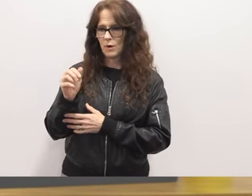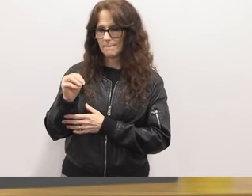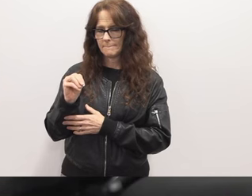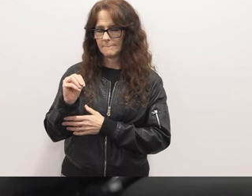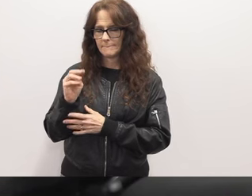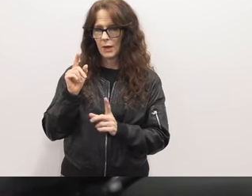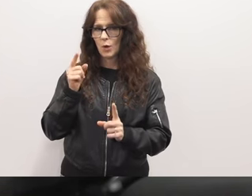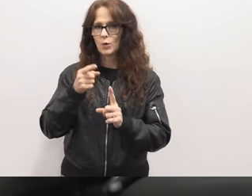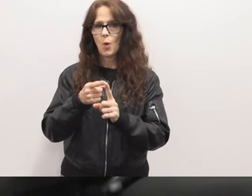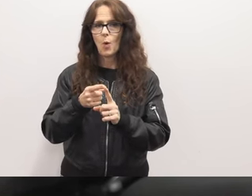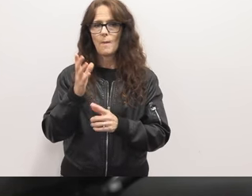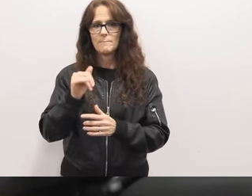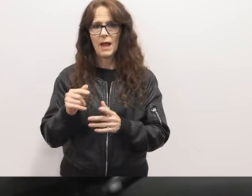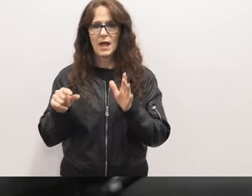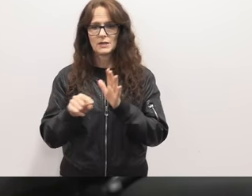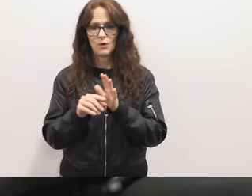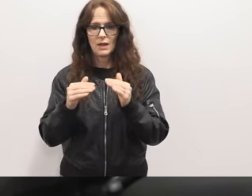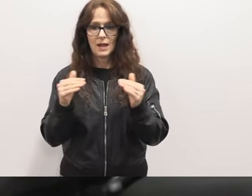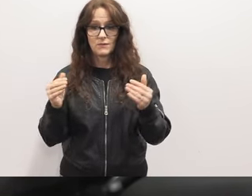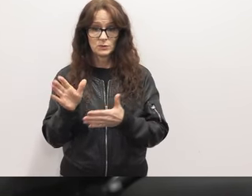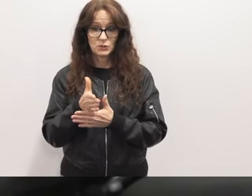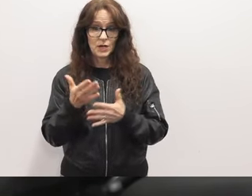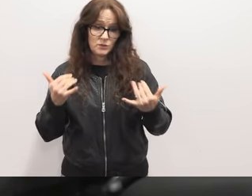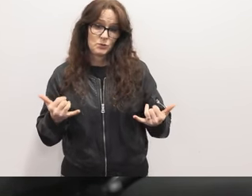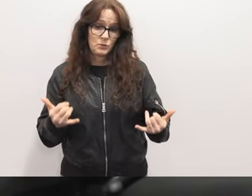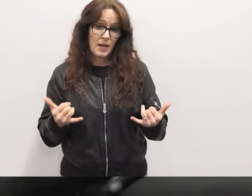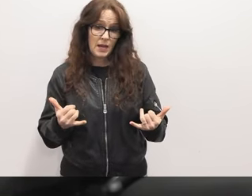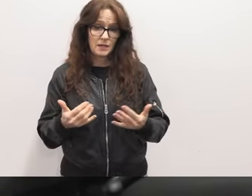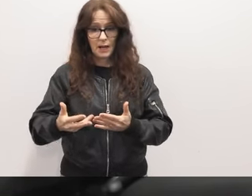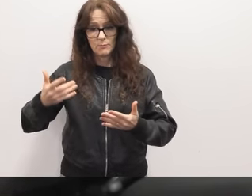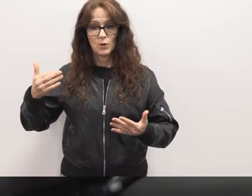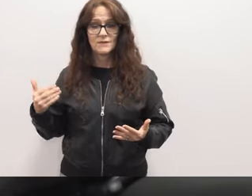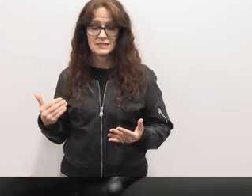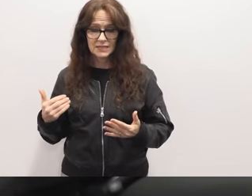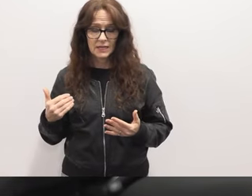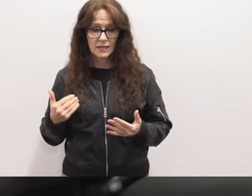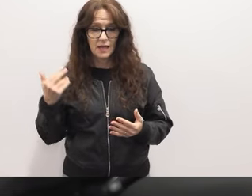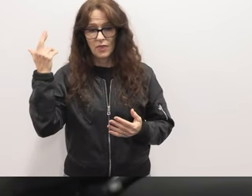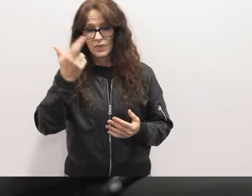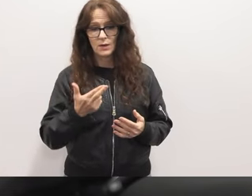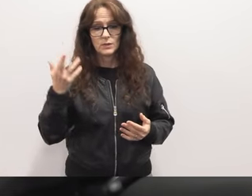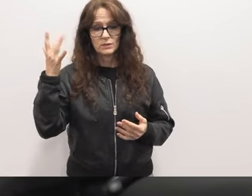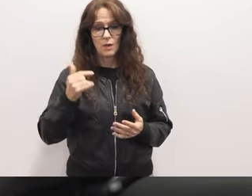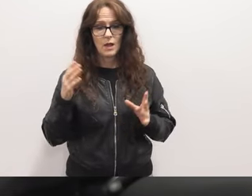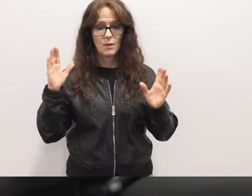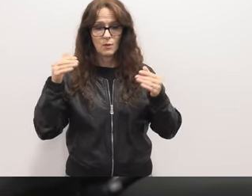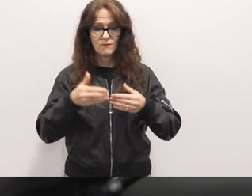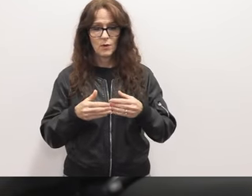by grade level, so as was shared today and previously, the reason why we focused on ninth grade